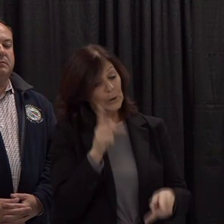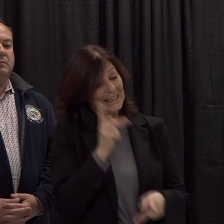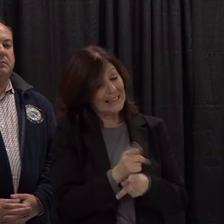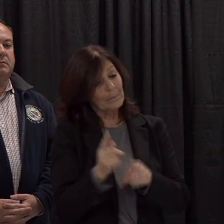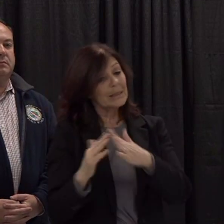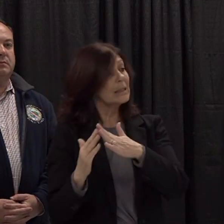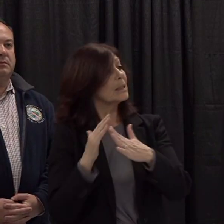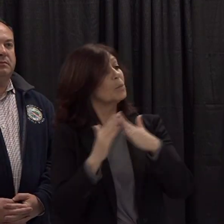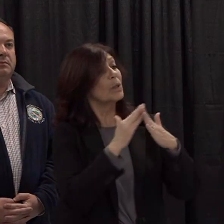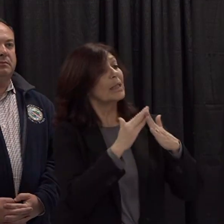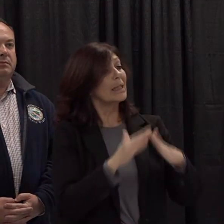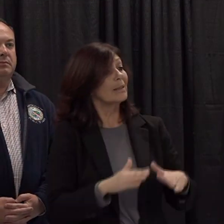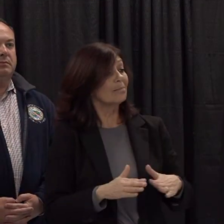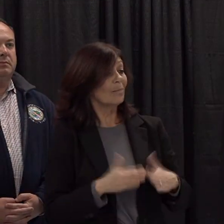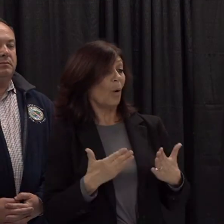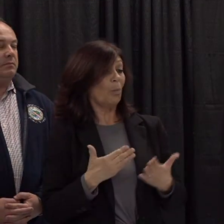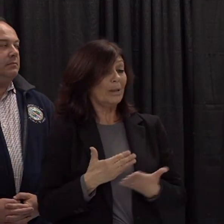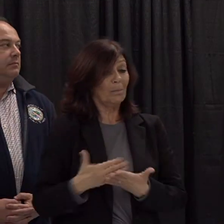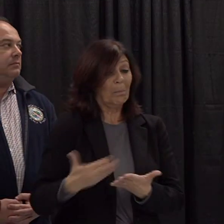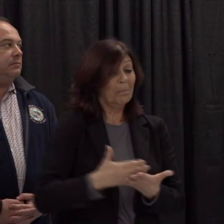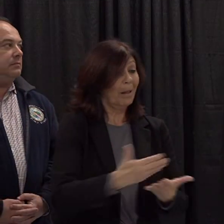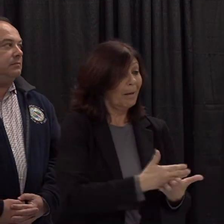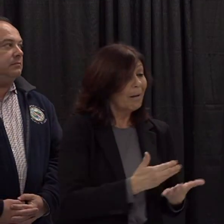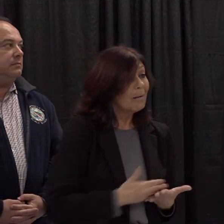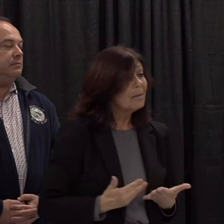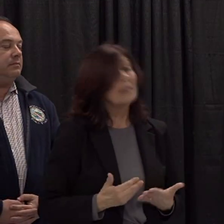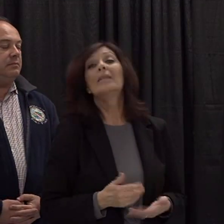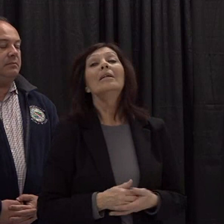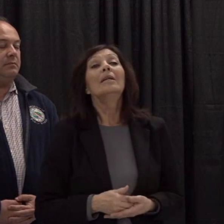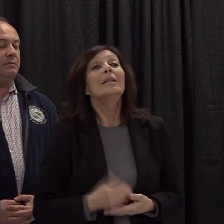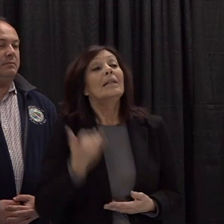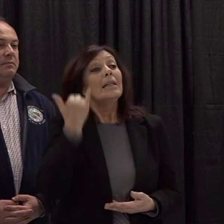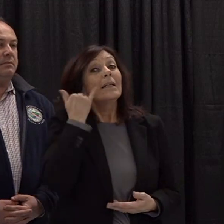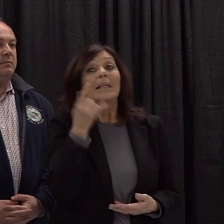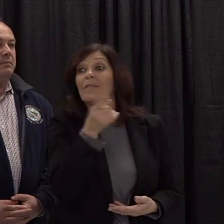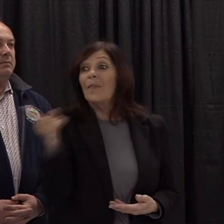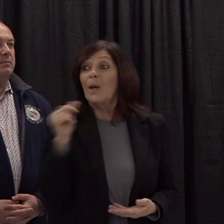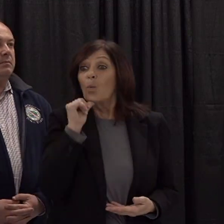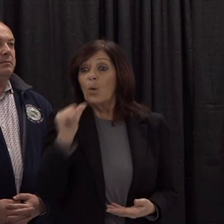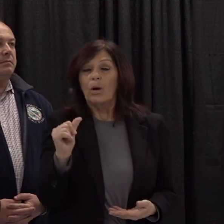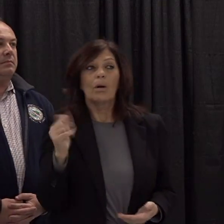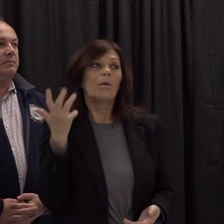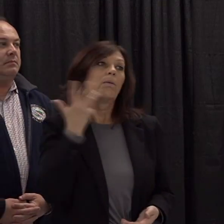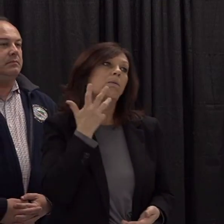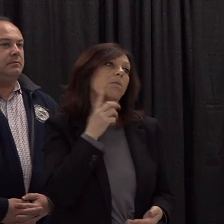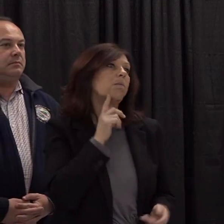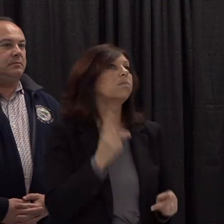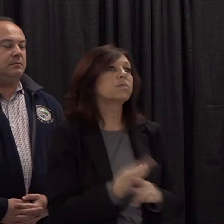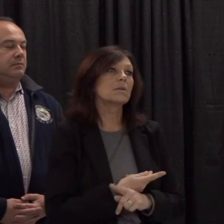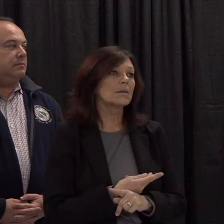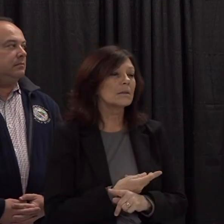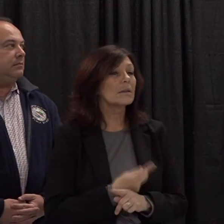to to keep this community open and. If they weren't, we'd be in a much worse situation. I will say this,